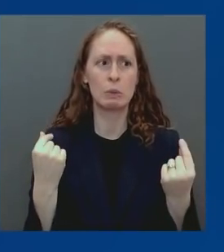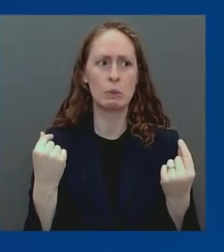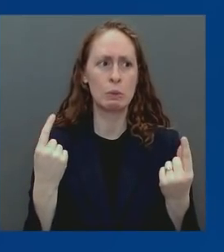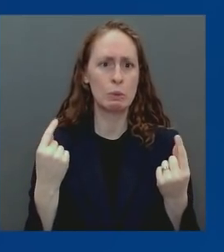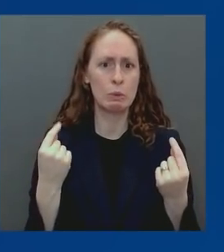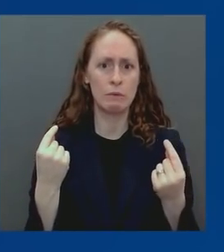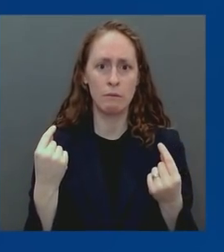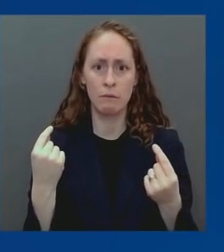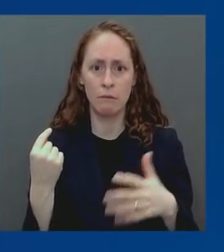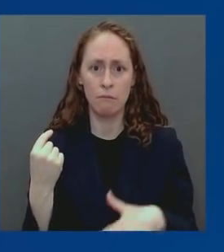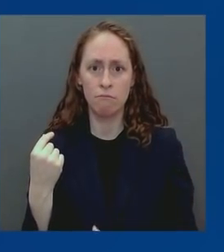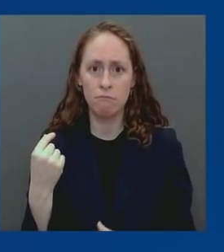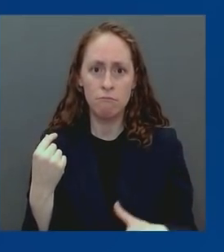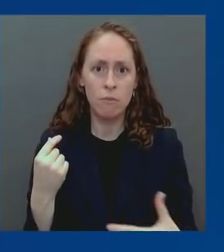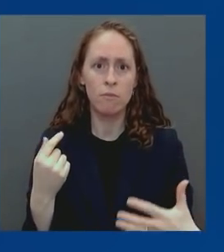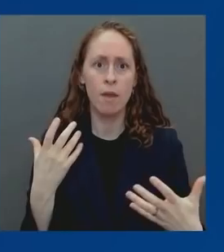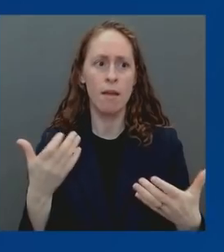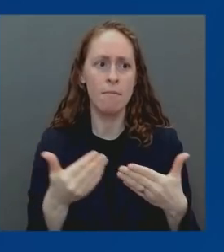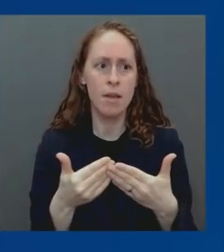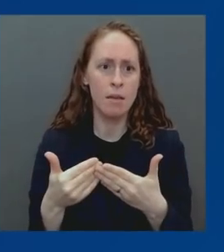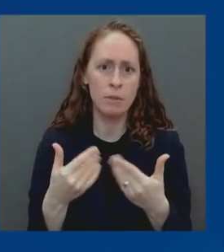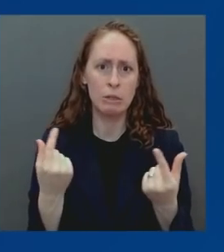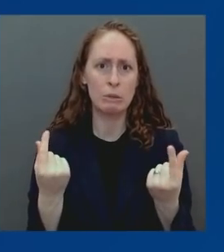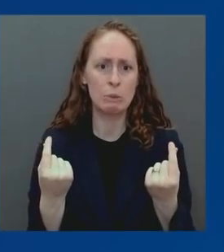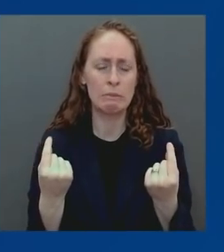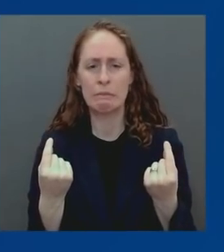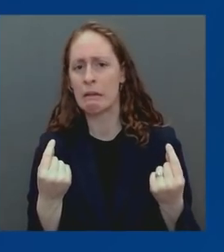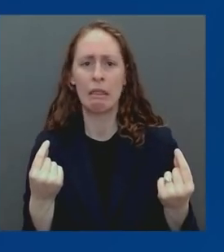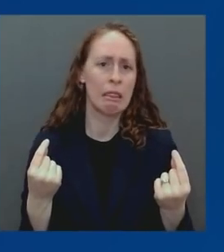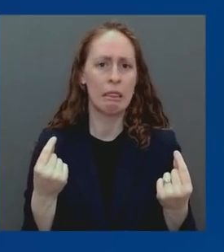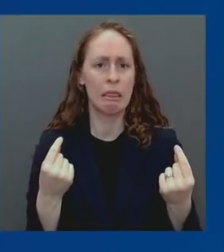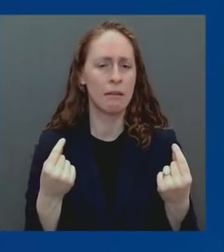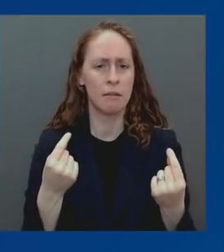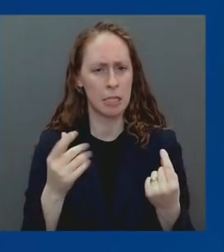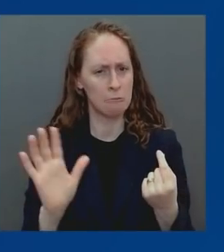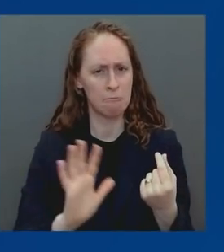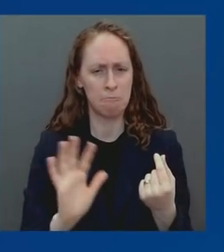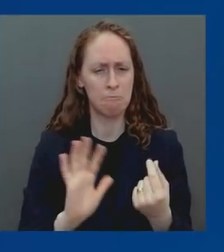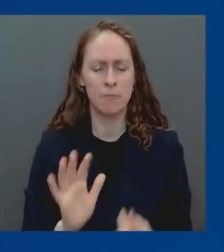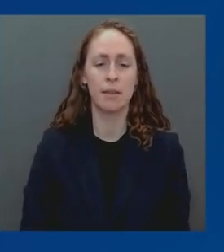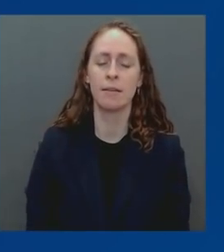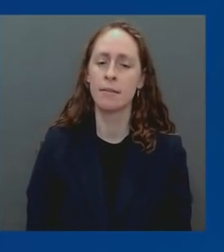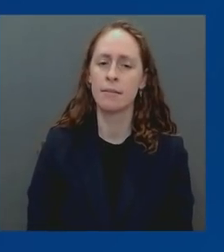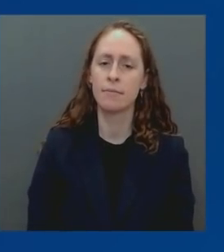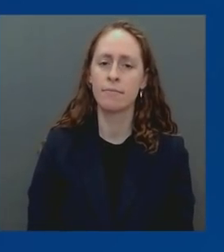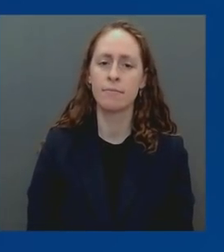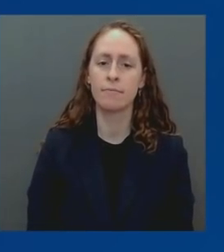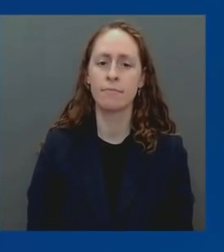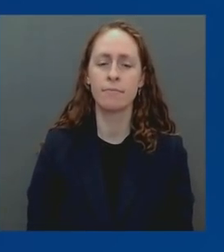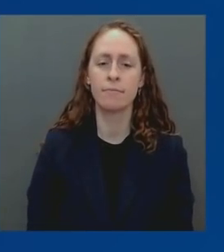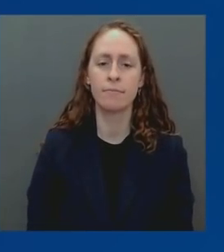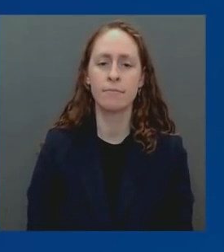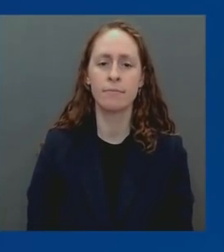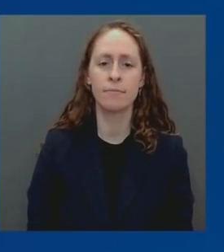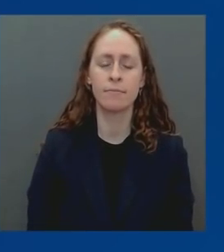Next slide. I will show a couple of representative studies. This published just a week and a half ago